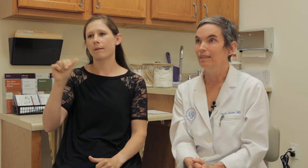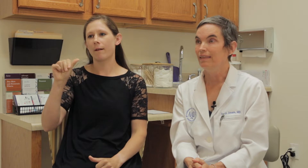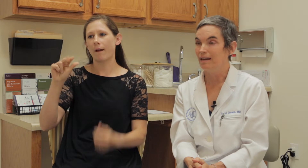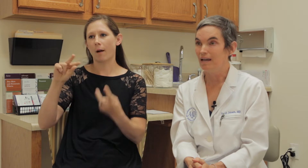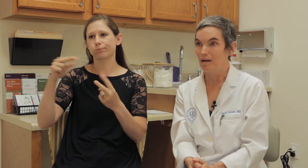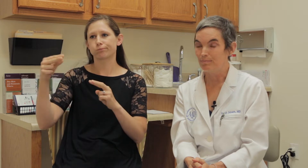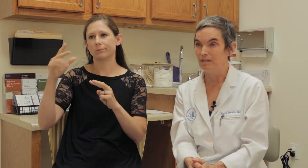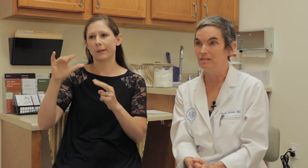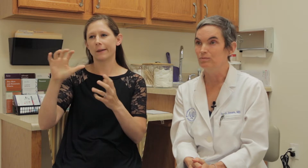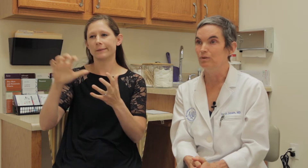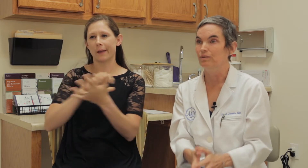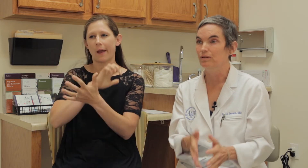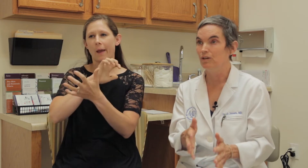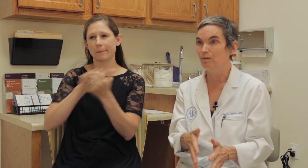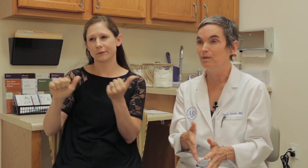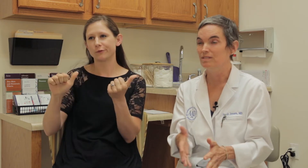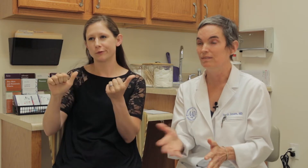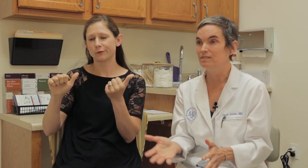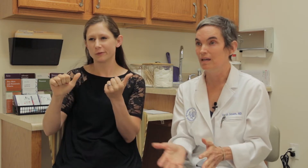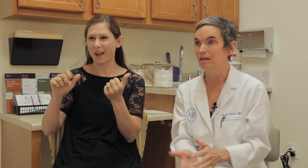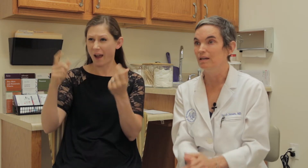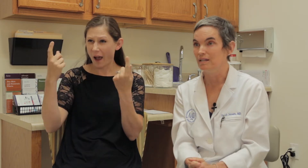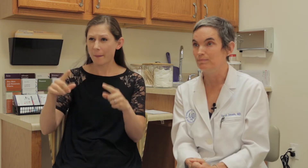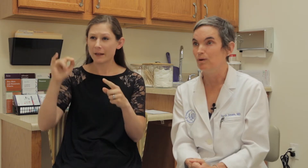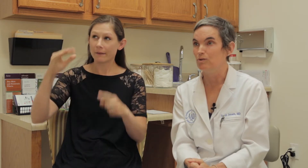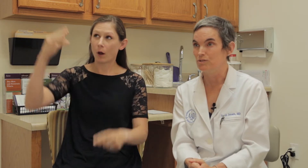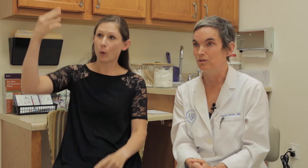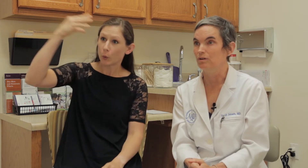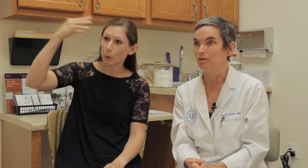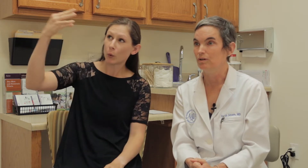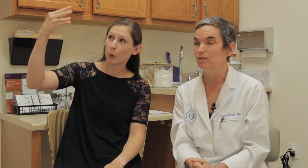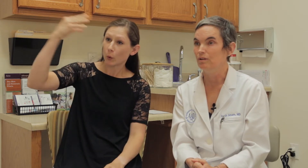and that happens with cumulative sun exposure.